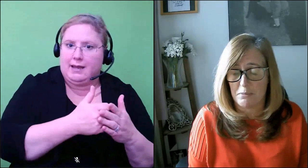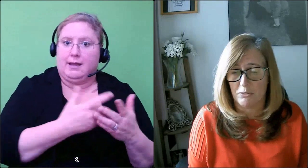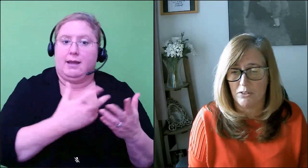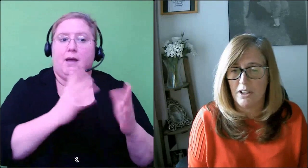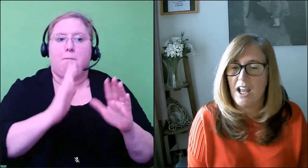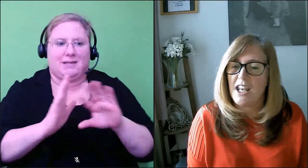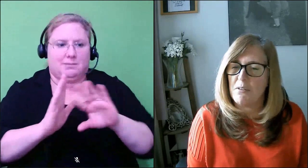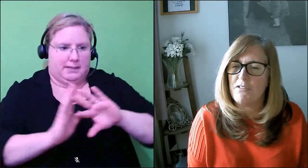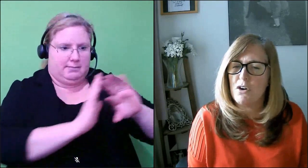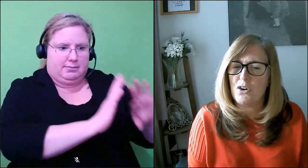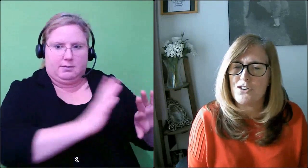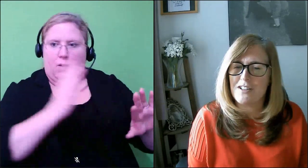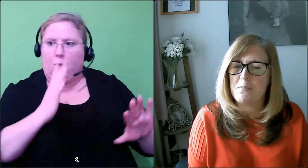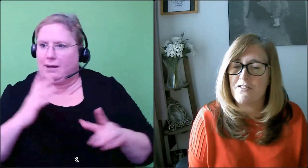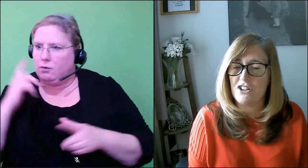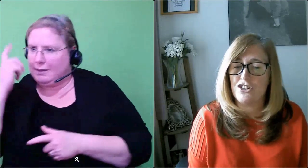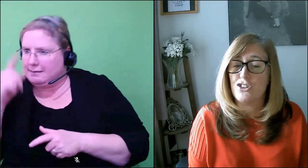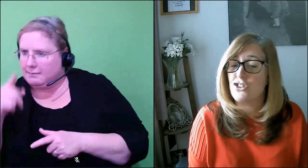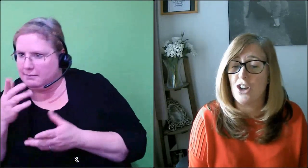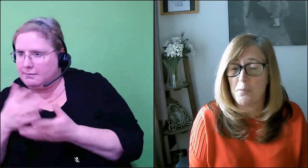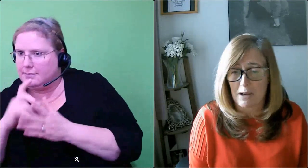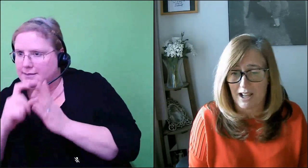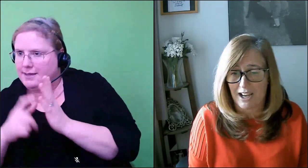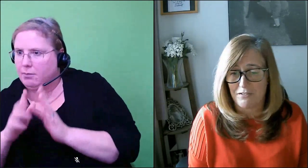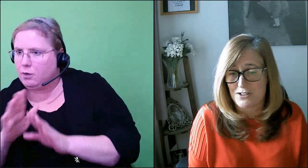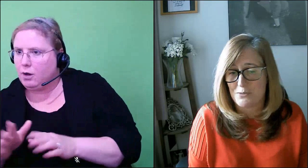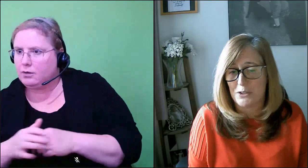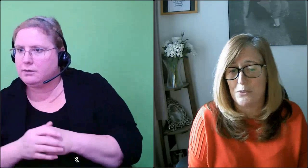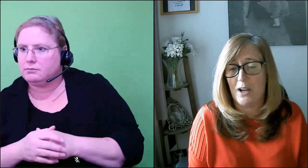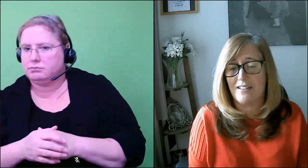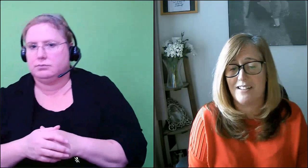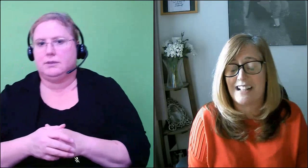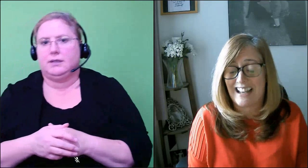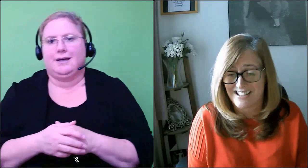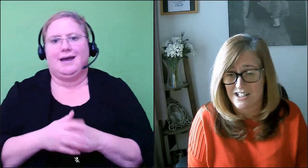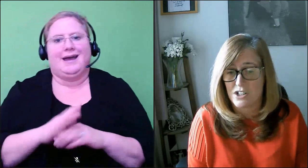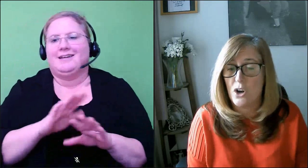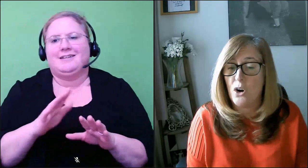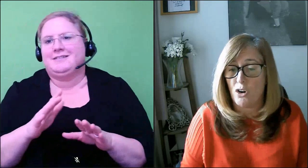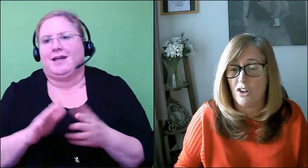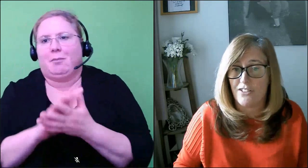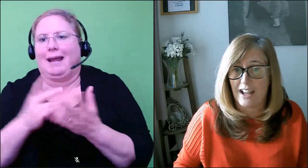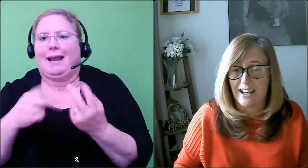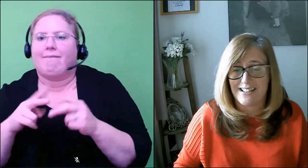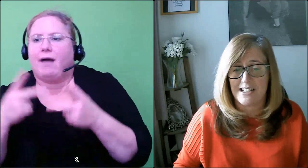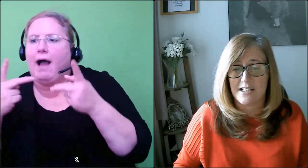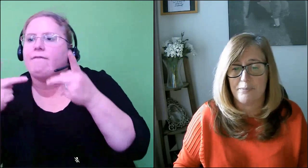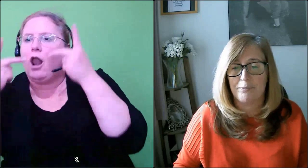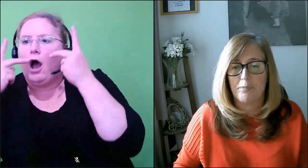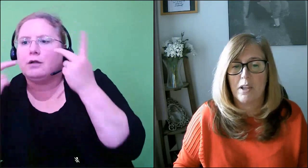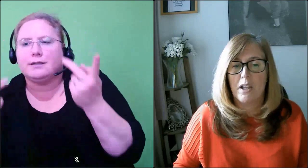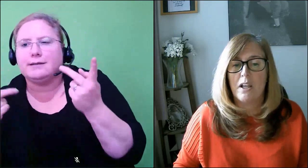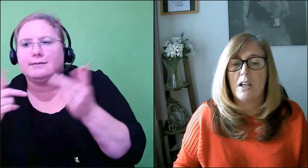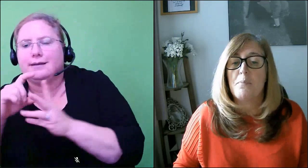Now of course this position does not apply to someone who wears glasses or contact lenses.